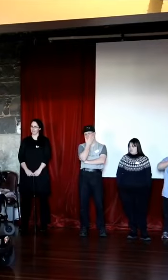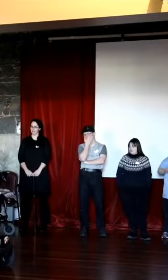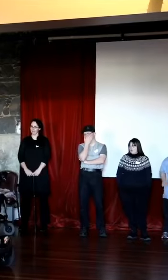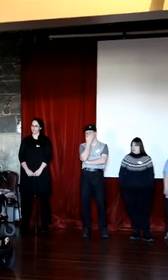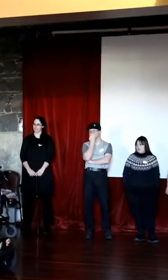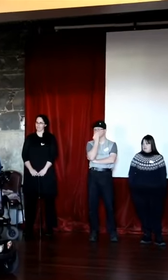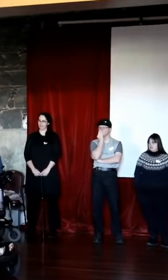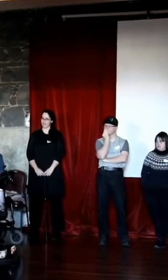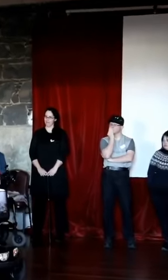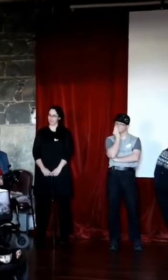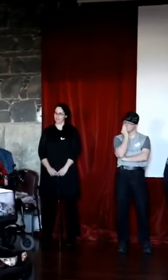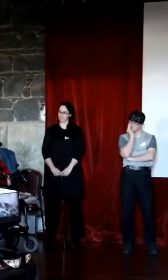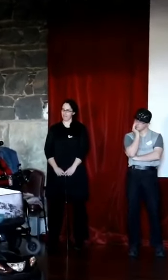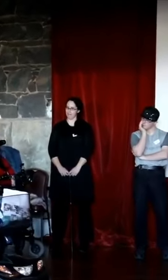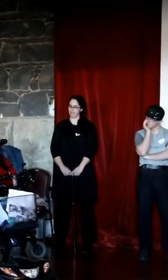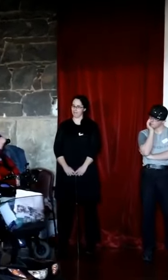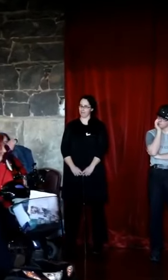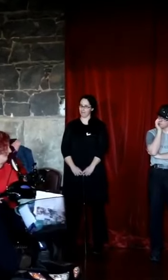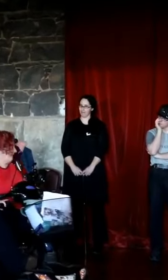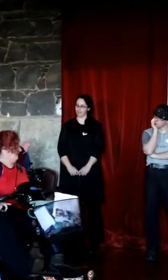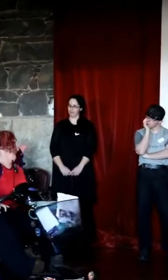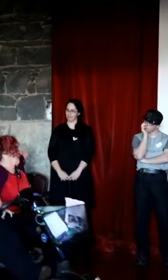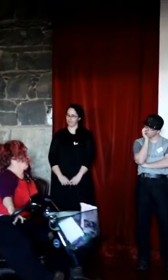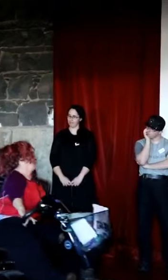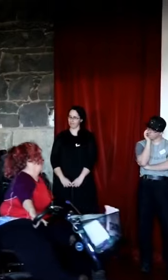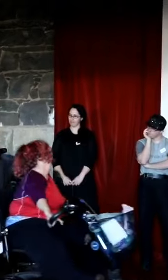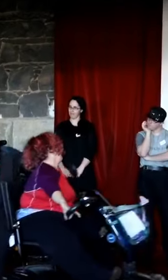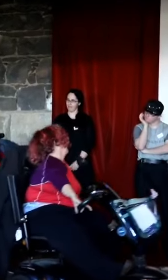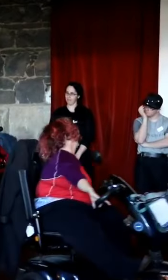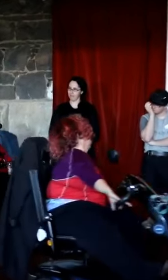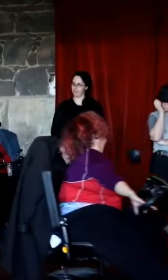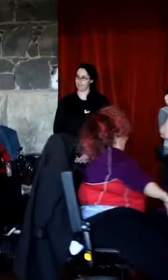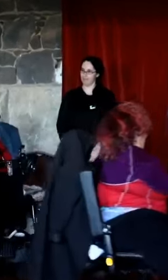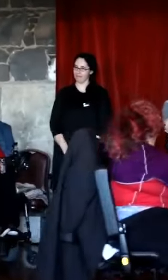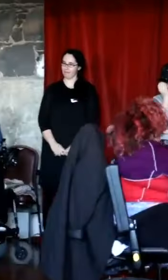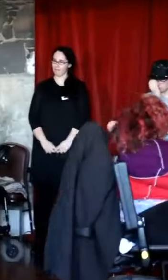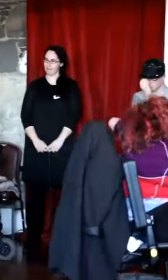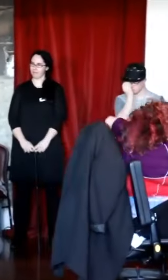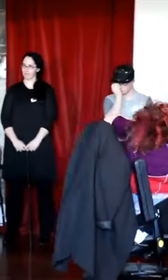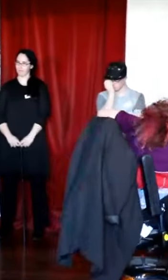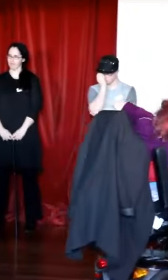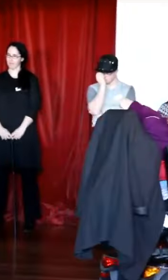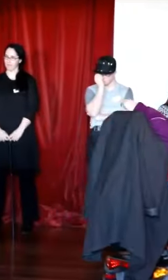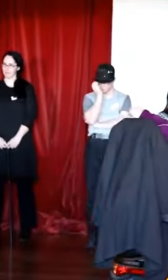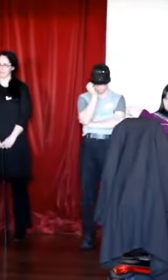She appeared on the TV program No Limits and led the ARC Linkage research project, The Last Avant Garde,